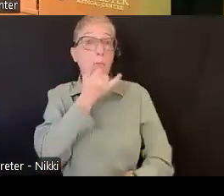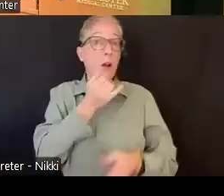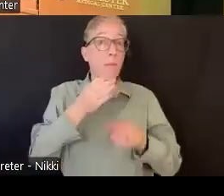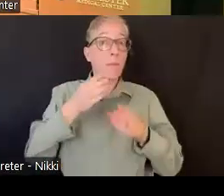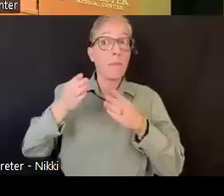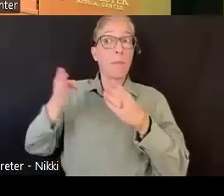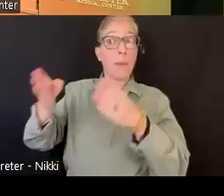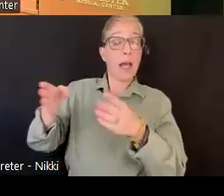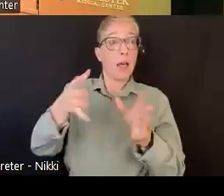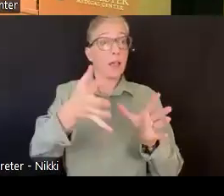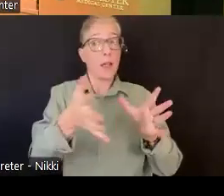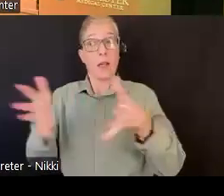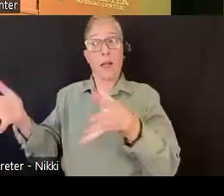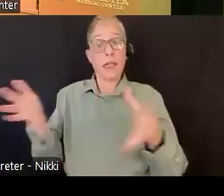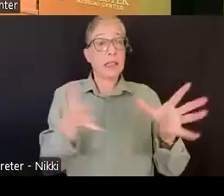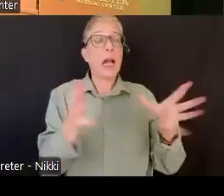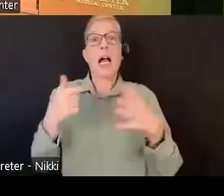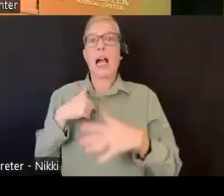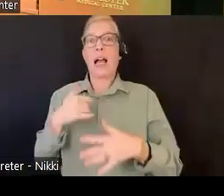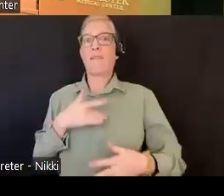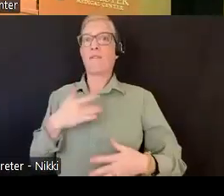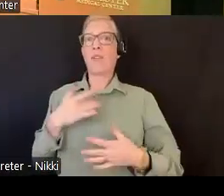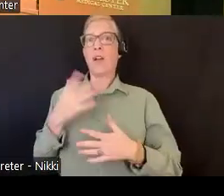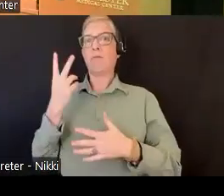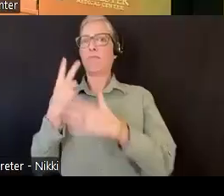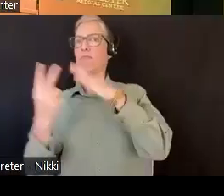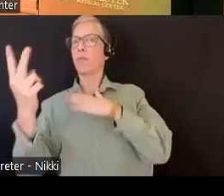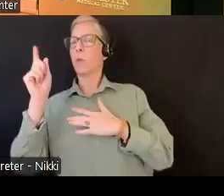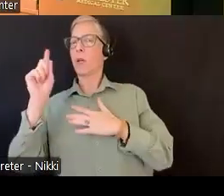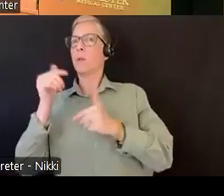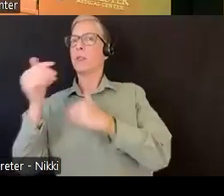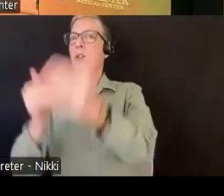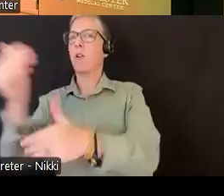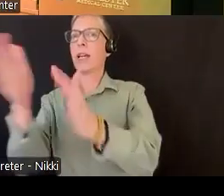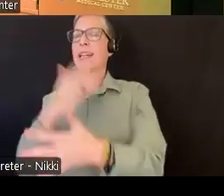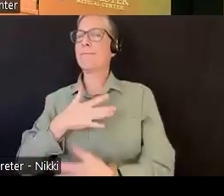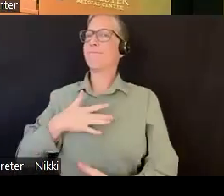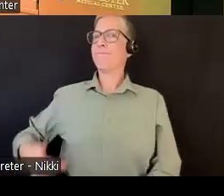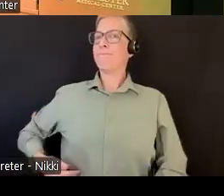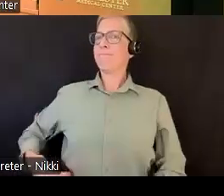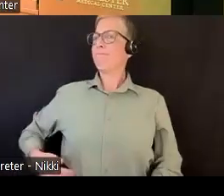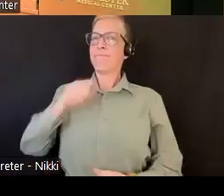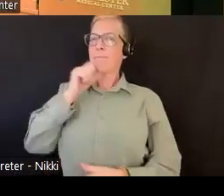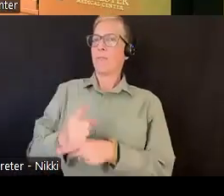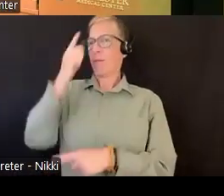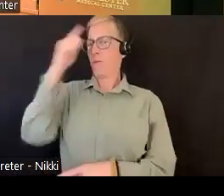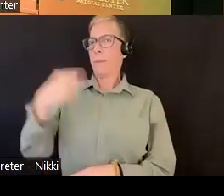the right path for me." Um, I was mentioning to Marsha, my dad's from a small town in uh rural in